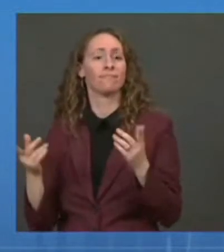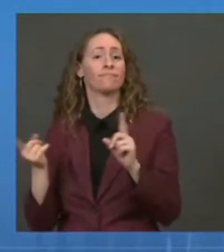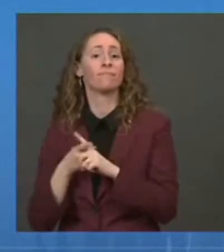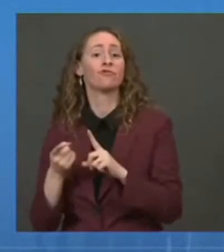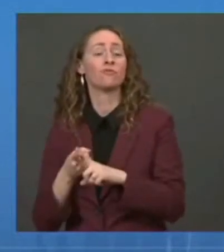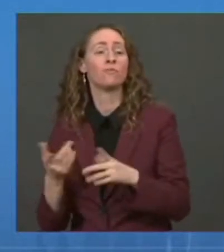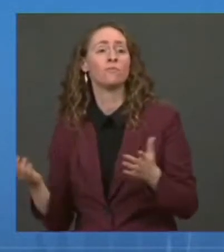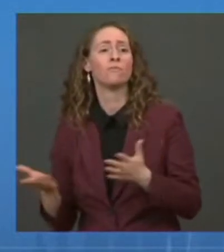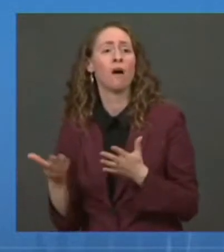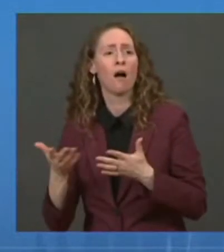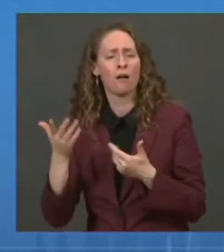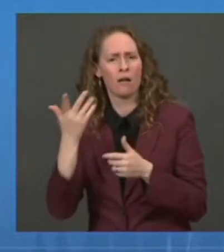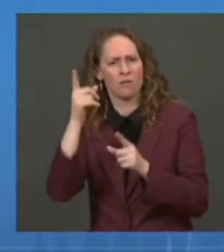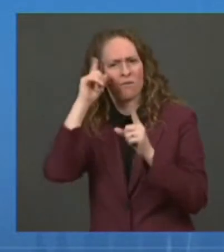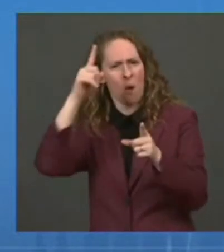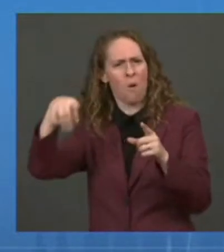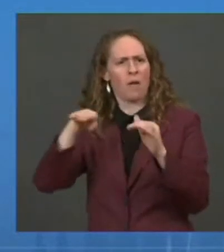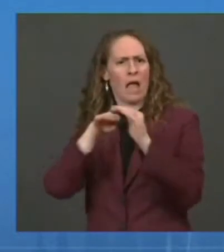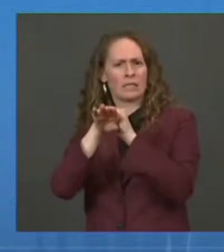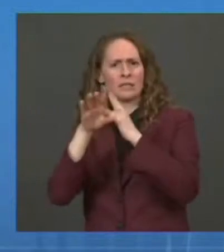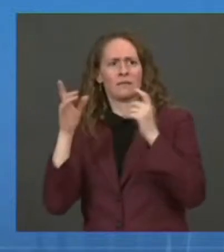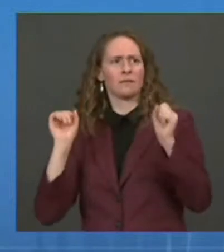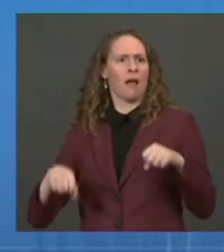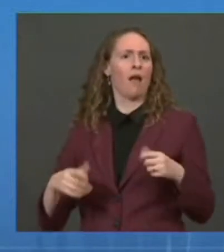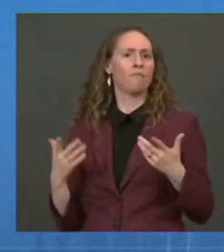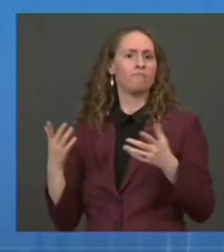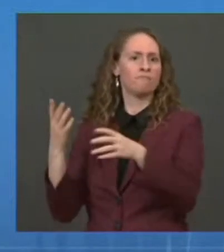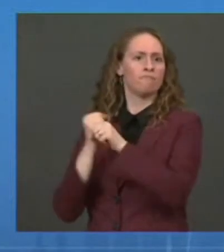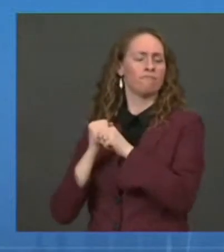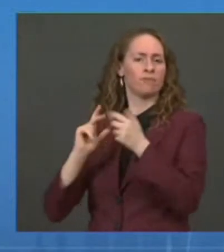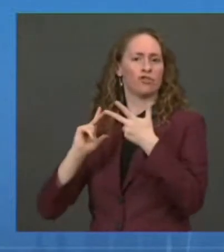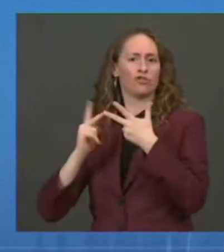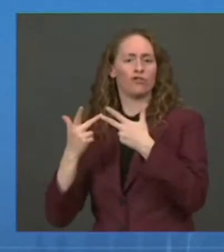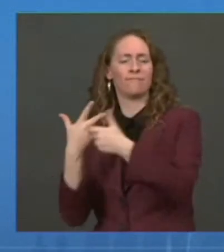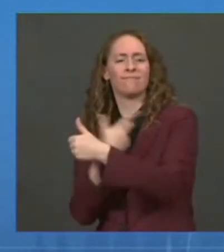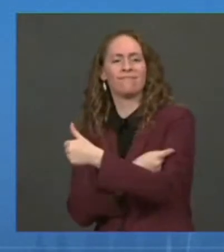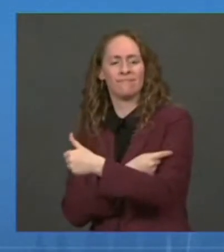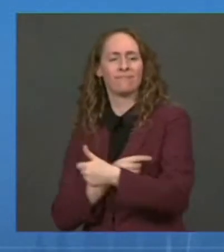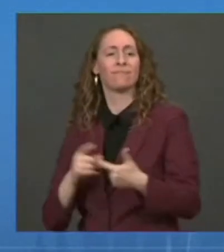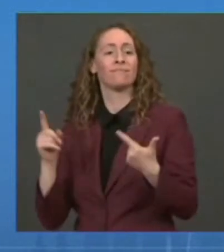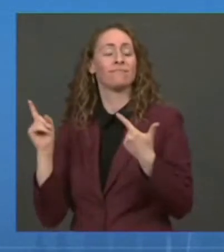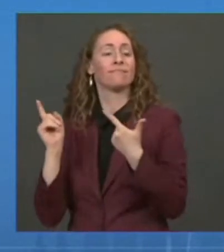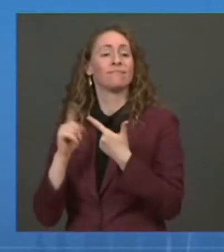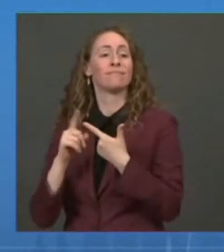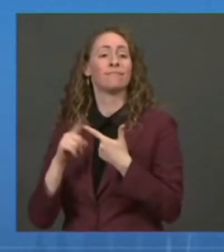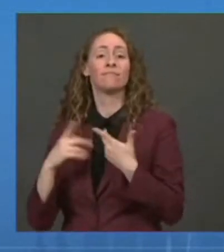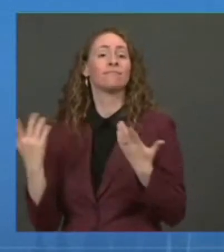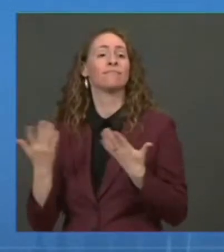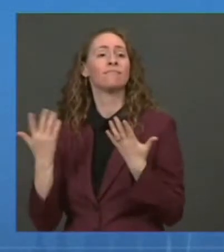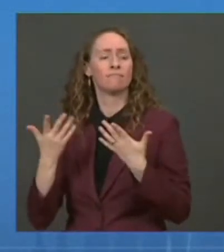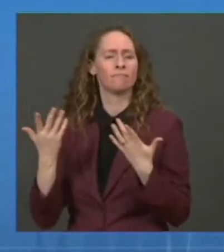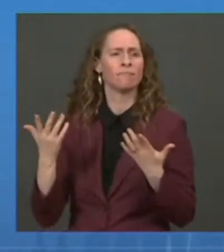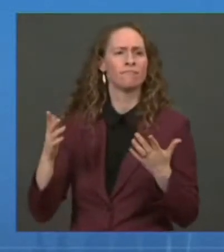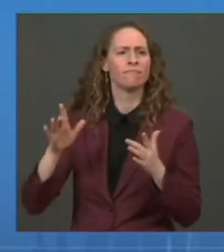FIRST GETTING ROUGHLY 1 # HUNDRED MILLION ELIGIBLE AMERICANS THEIR BOOSTER SHOTS.